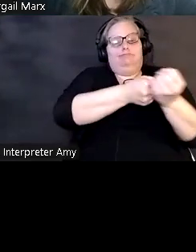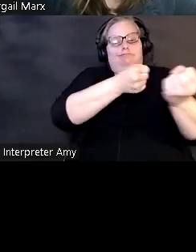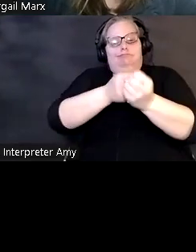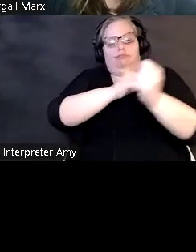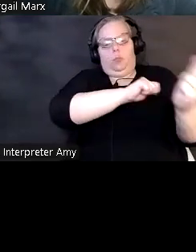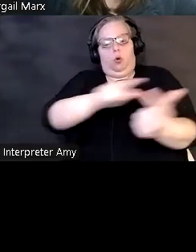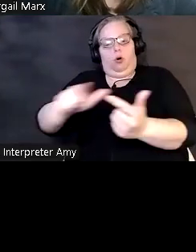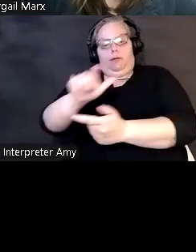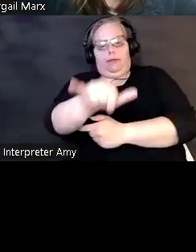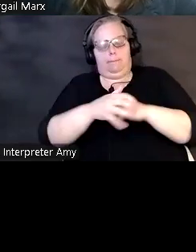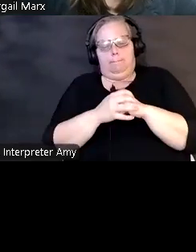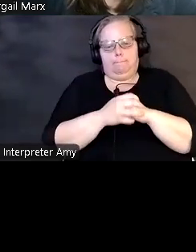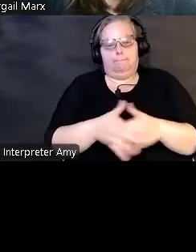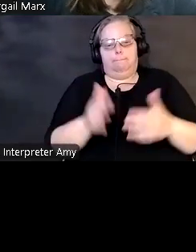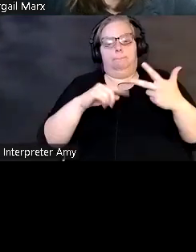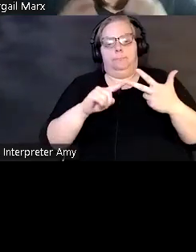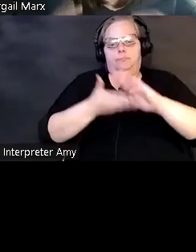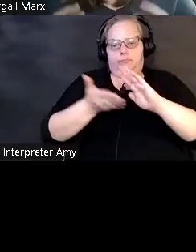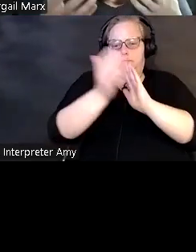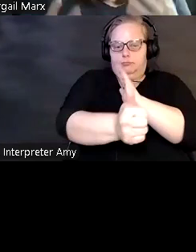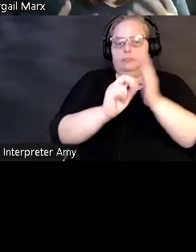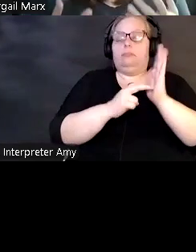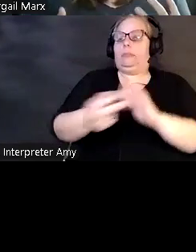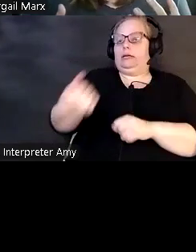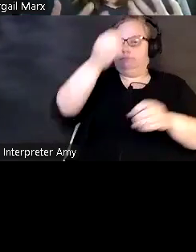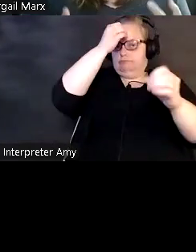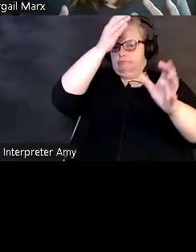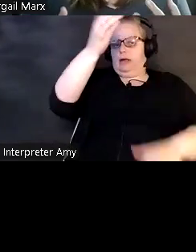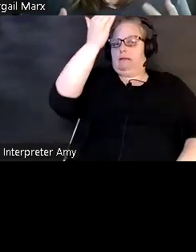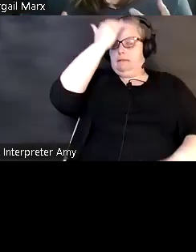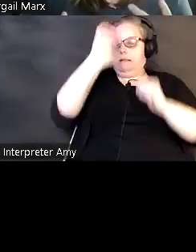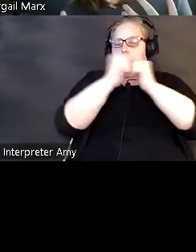Operational competency is knowledge of how to actually operate the AAC system.